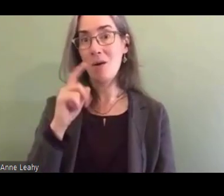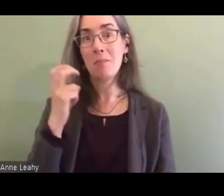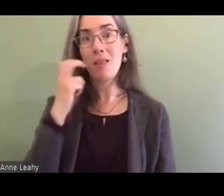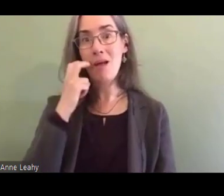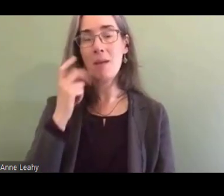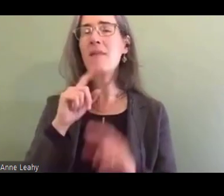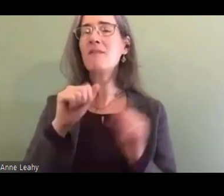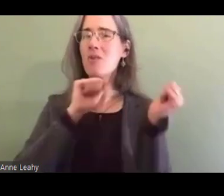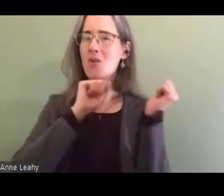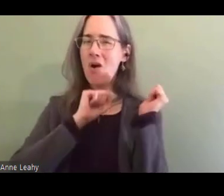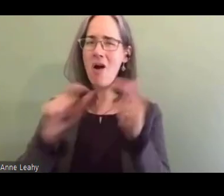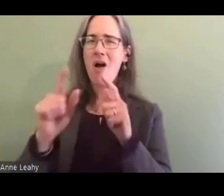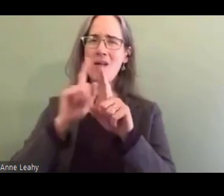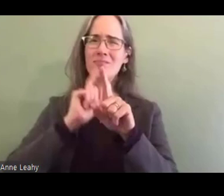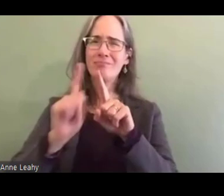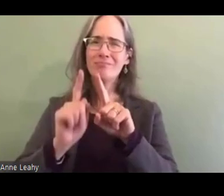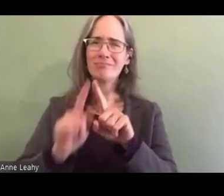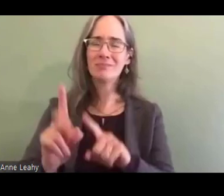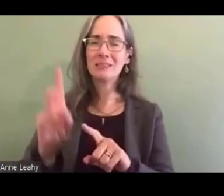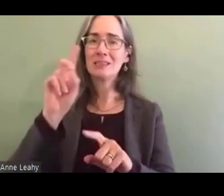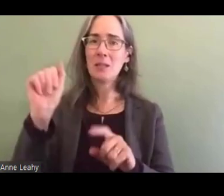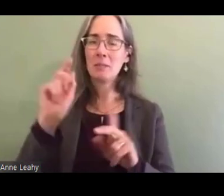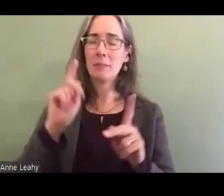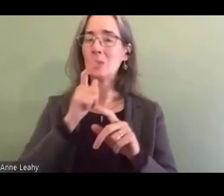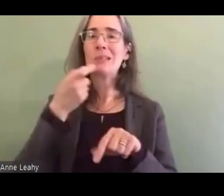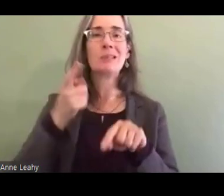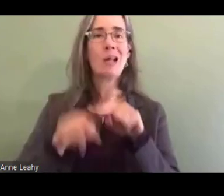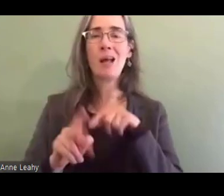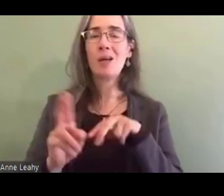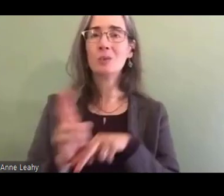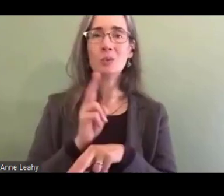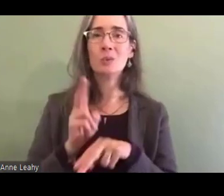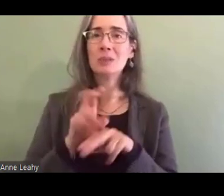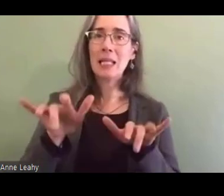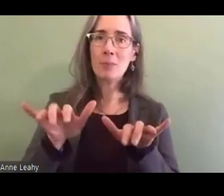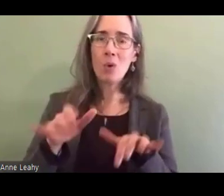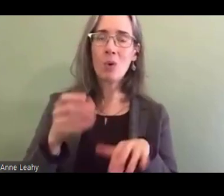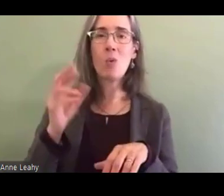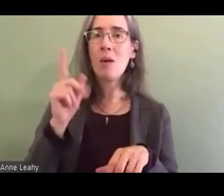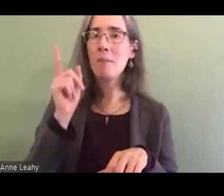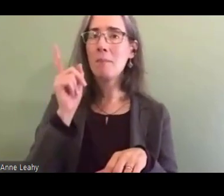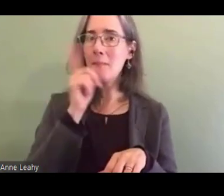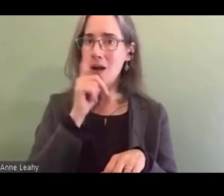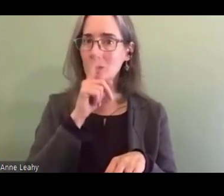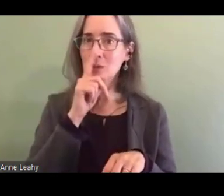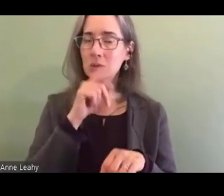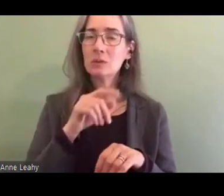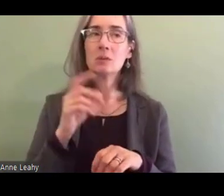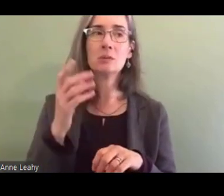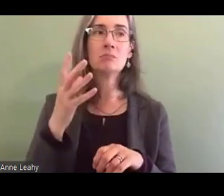but to all kinds of disabled folks who can't use keyboards or mice, and that sort of thing.